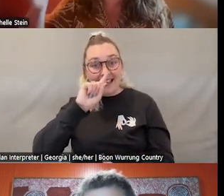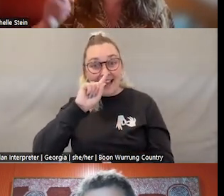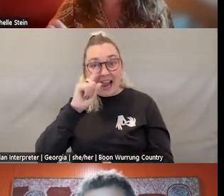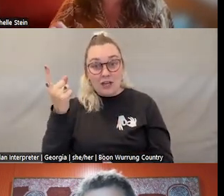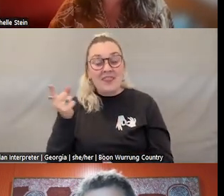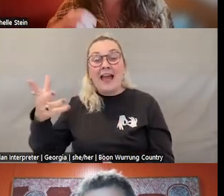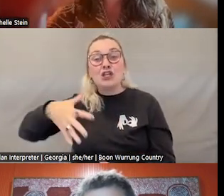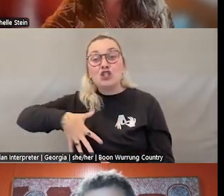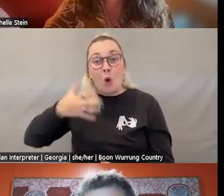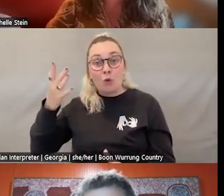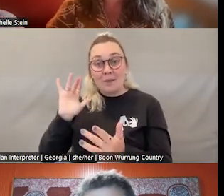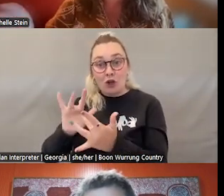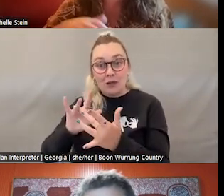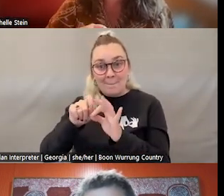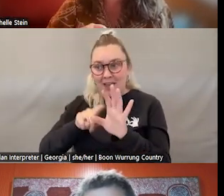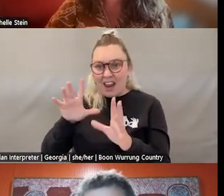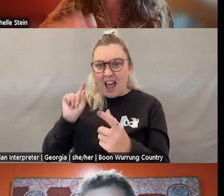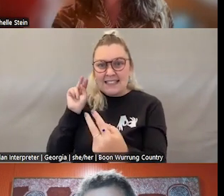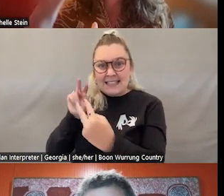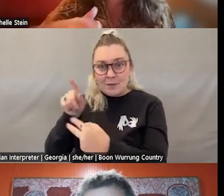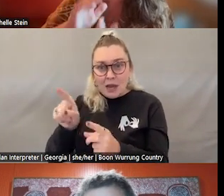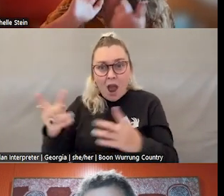want to be contacted but I see them at an event and they are like of course you can